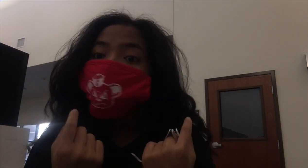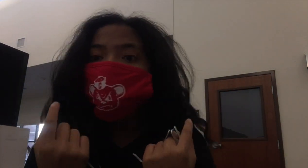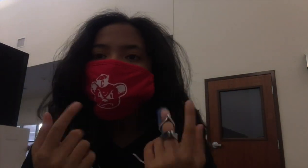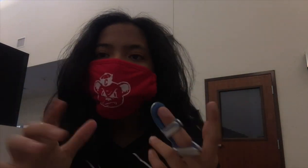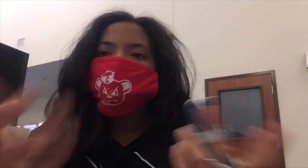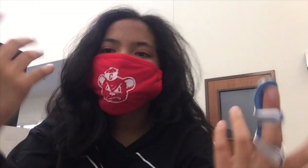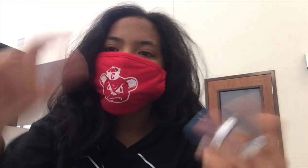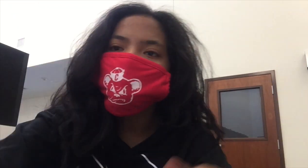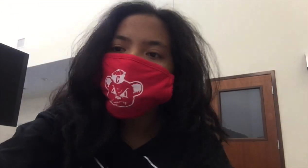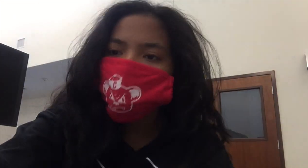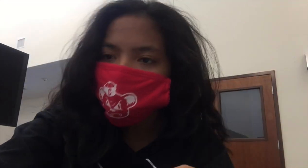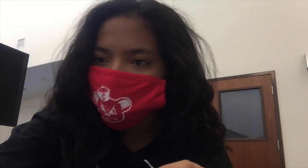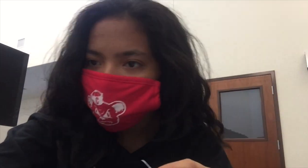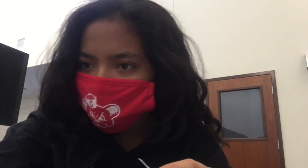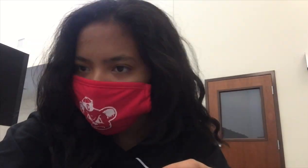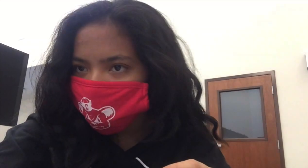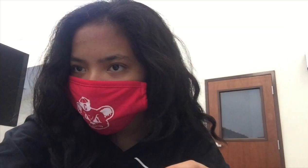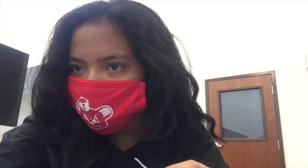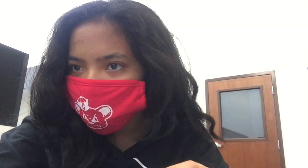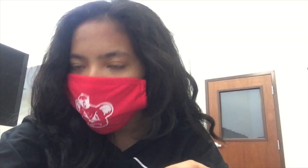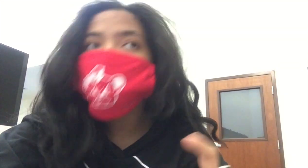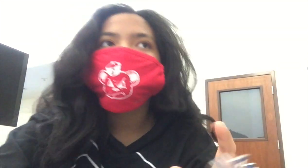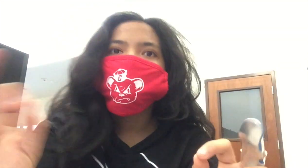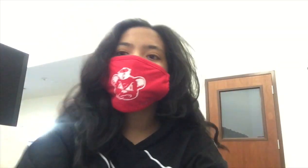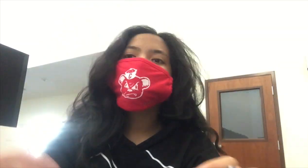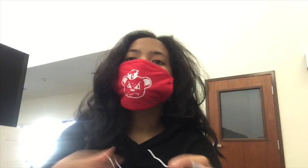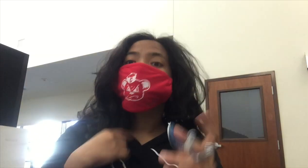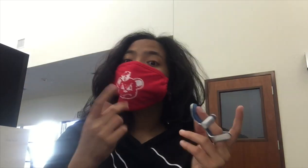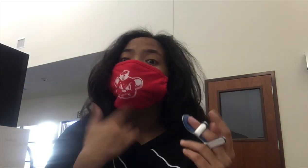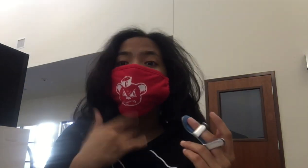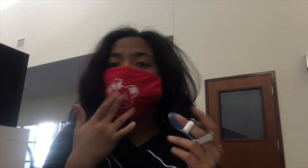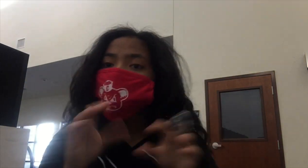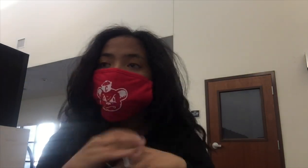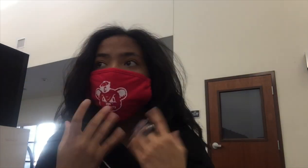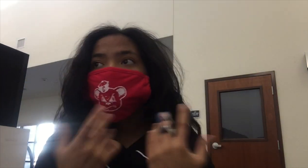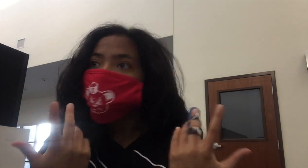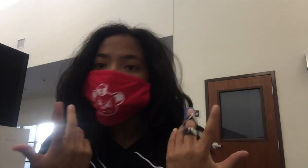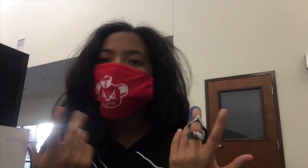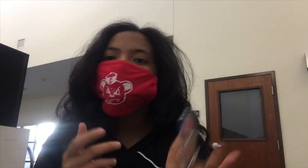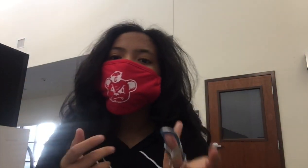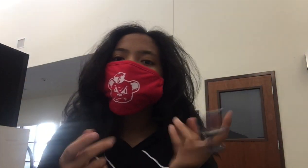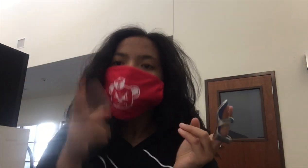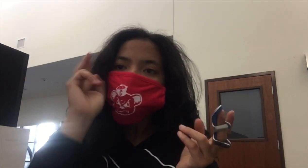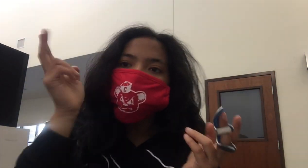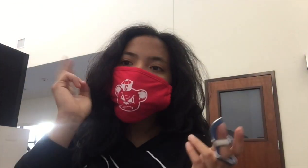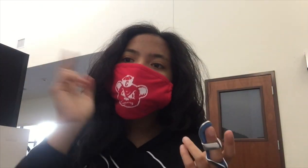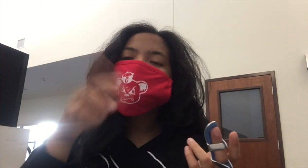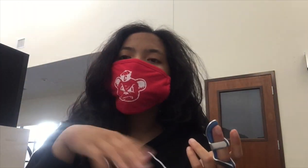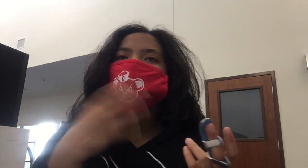My favorite part. Guys this computer. OK there we go. My favorite part.